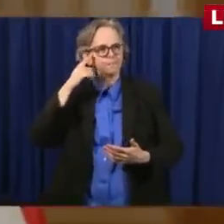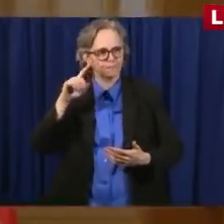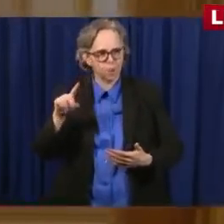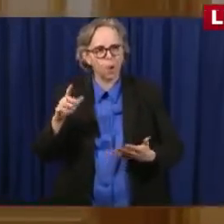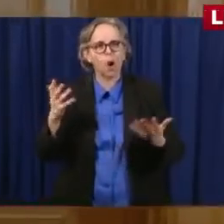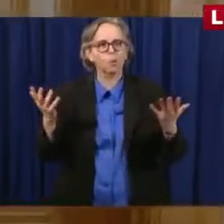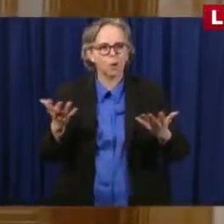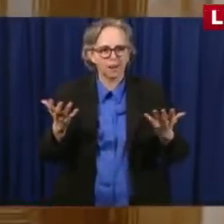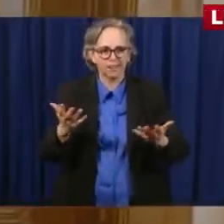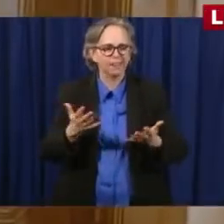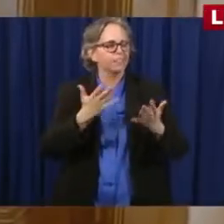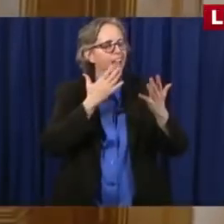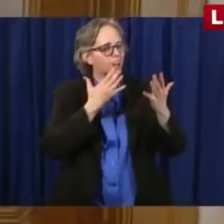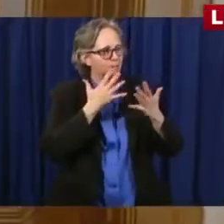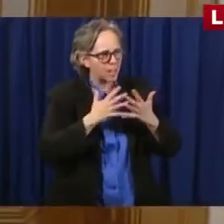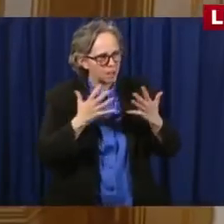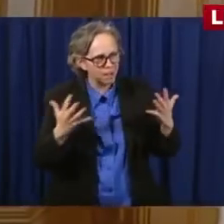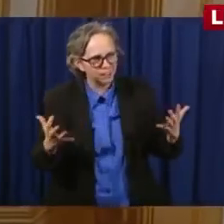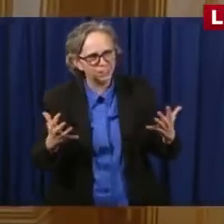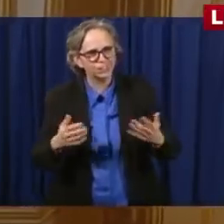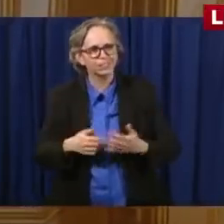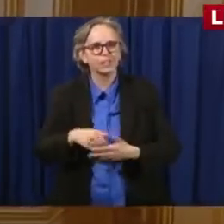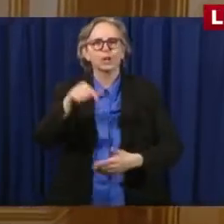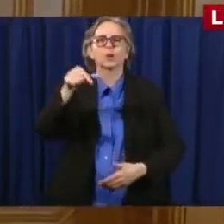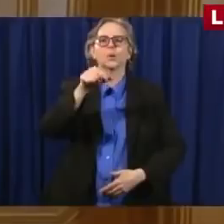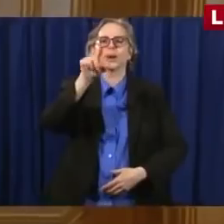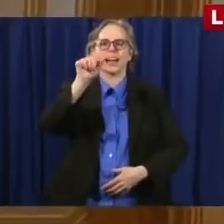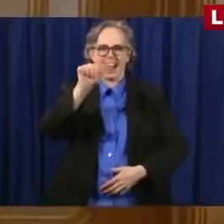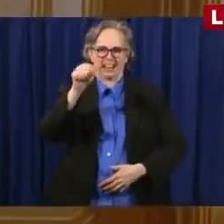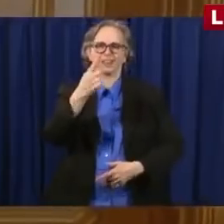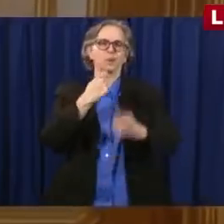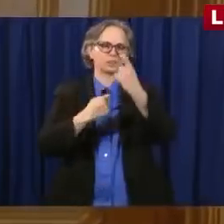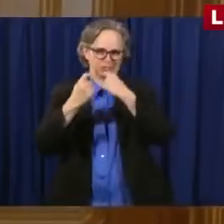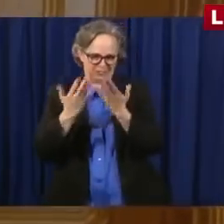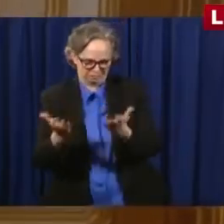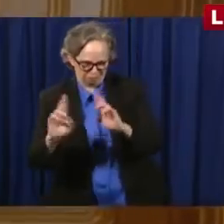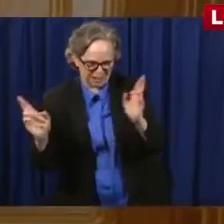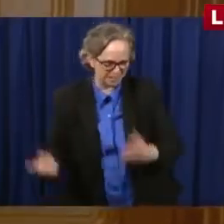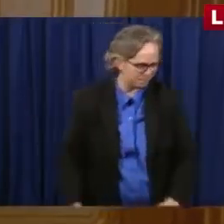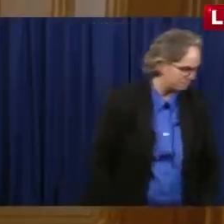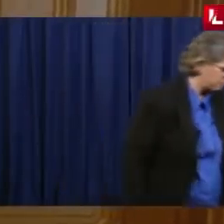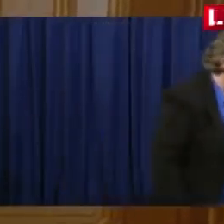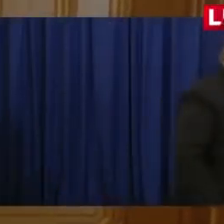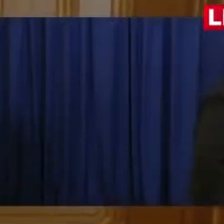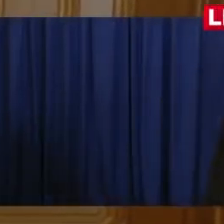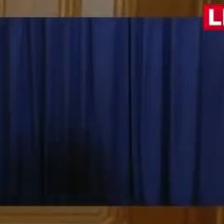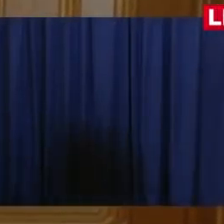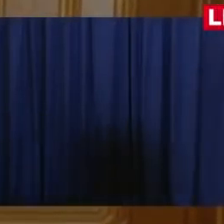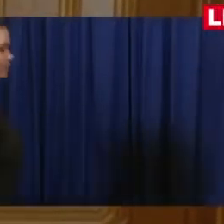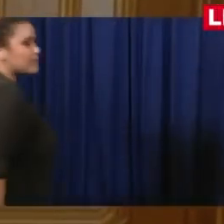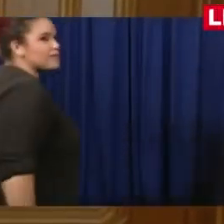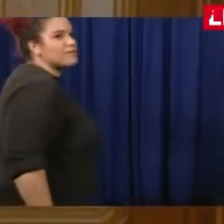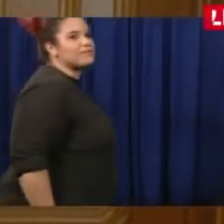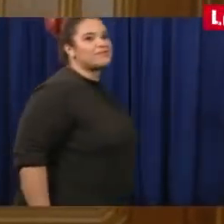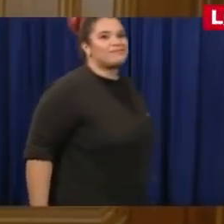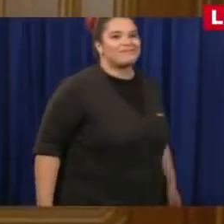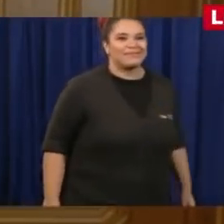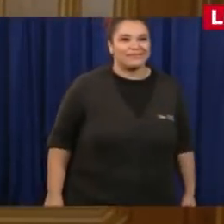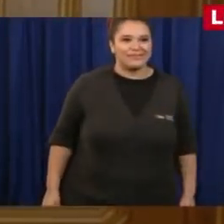WITH THAT, I GIVE IT BACK TO OUR GOVERNOR.